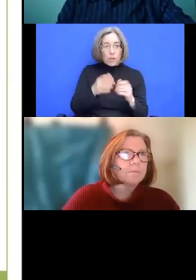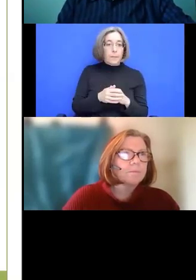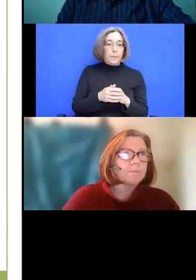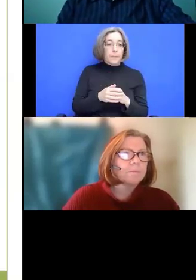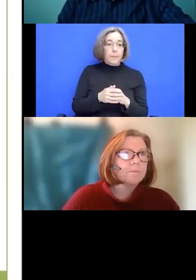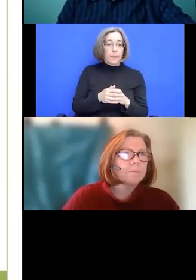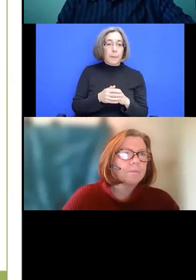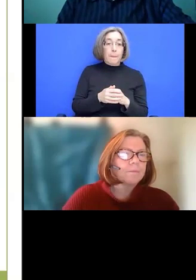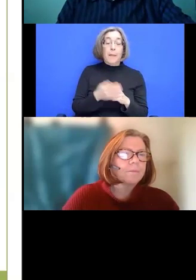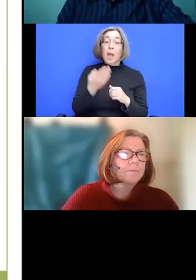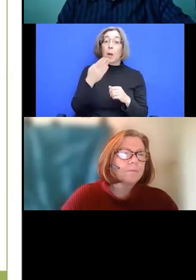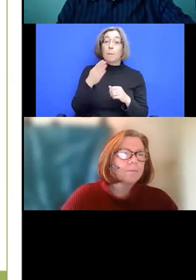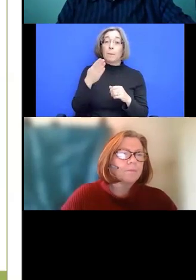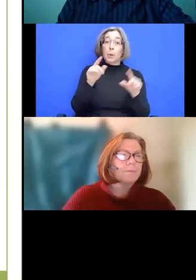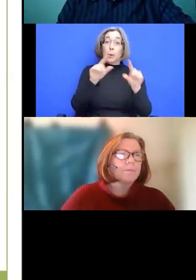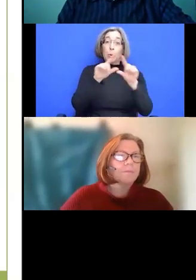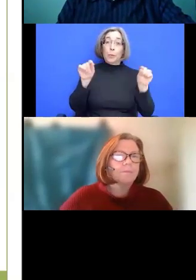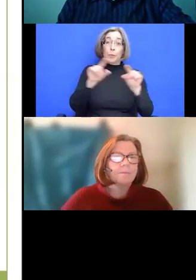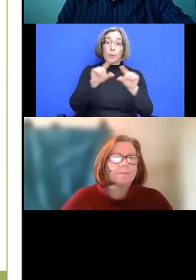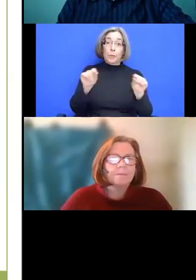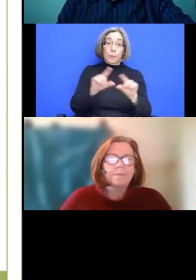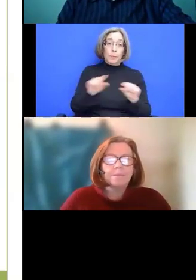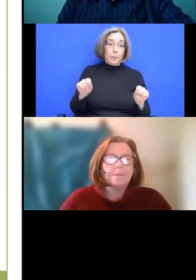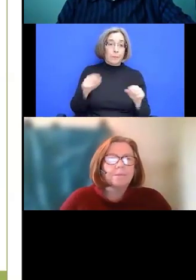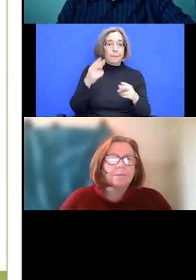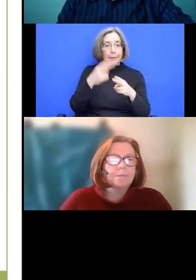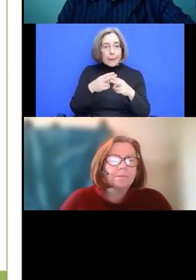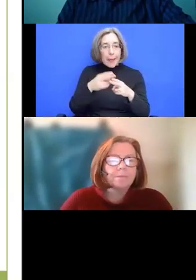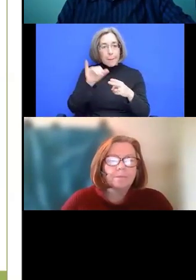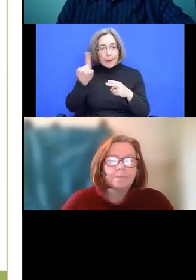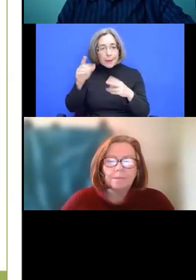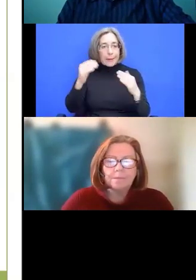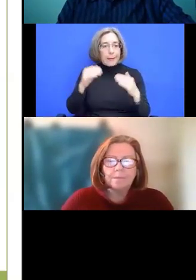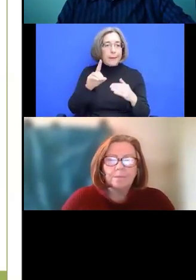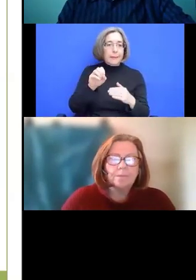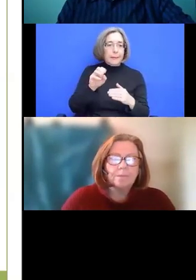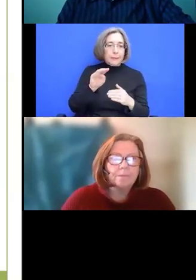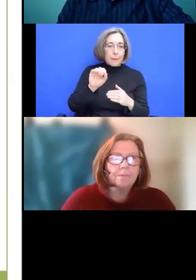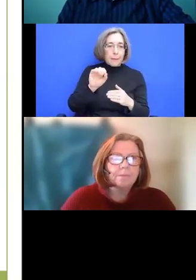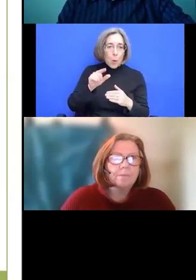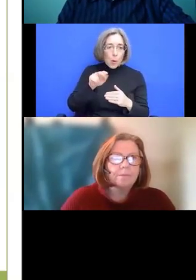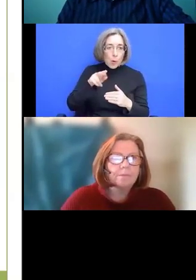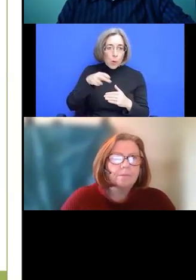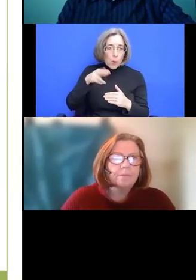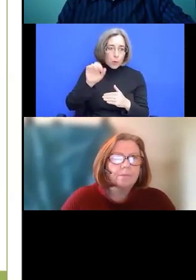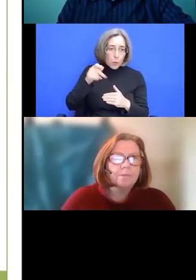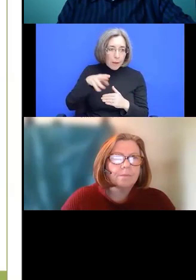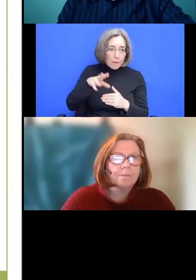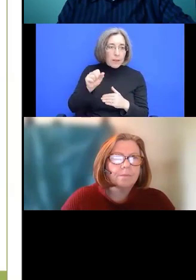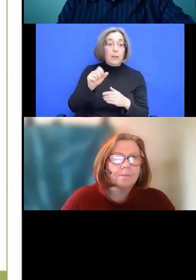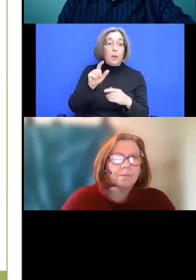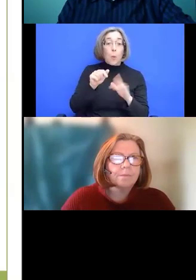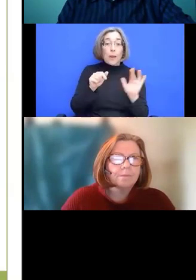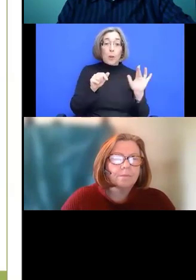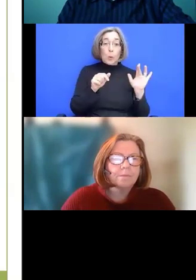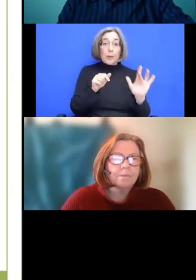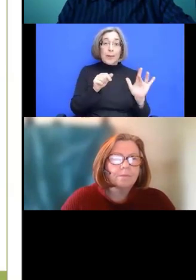that are the light blue, name and ID, demographics and so forth, by clicking on the edit button, those will expand and you'll be able to go in there